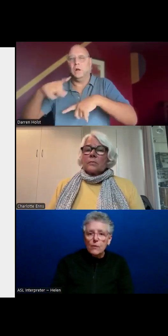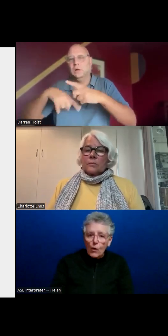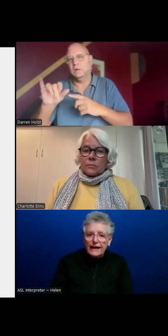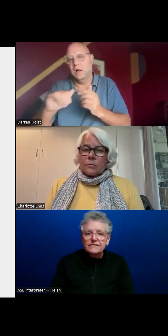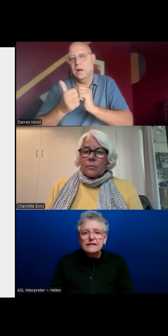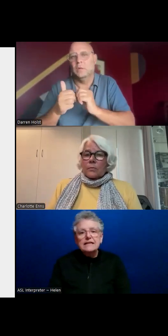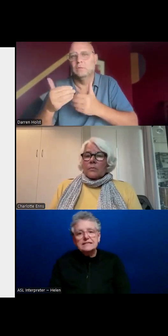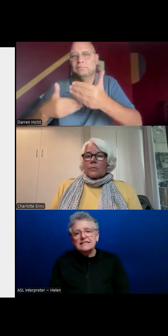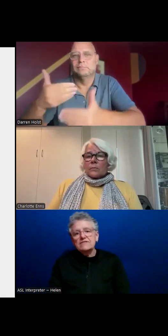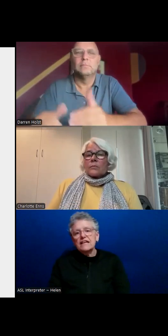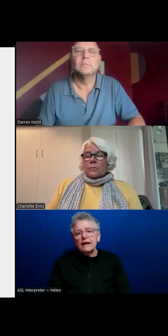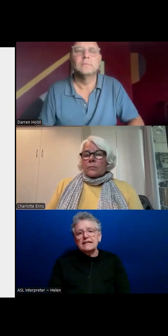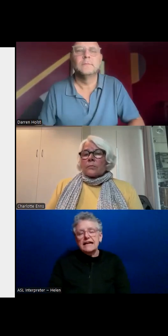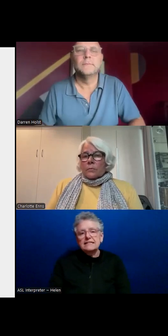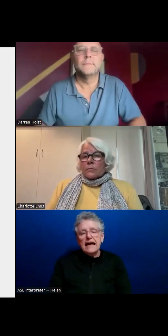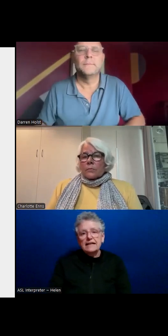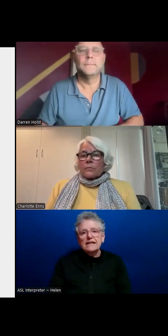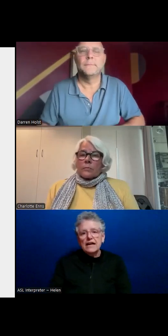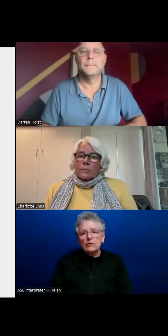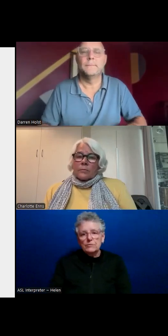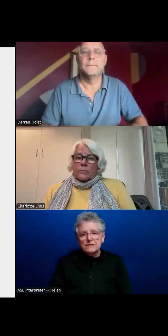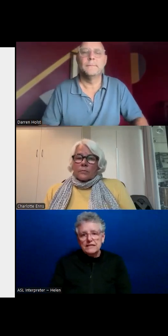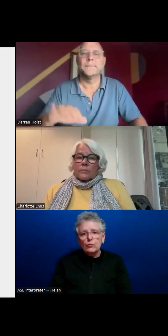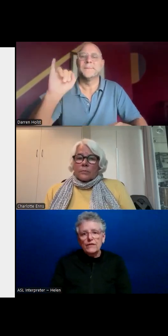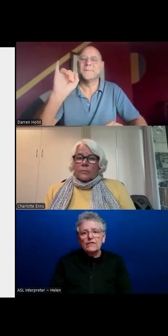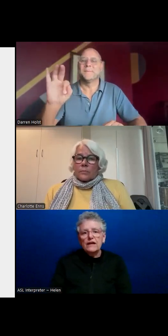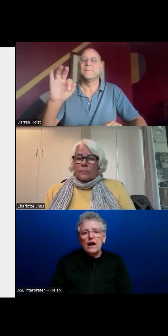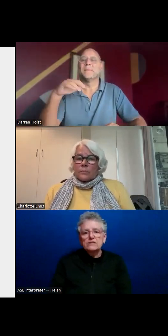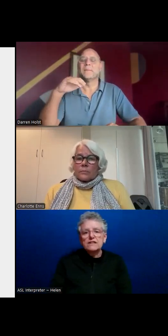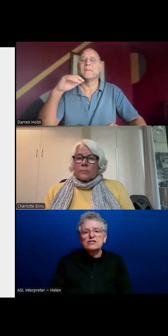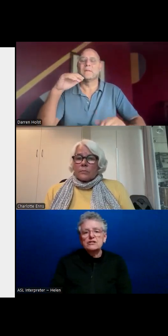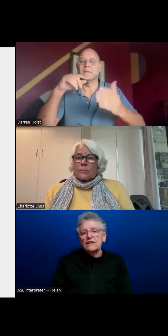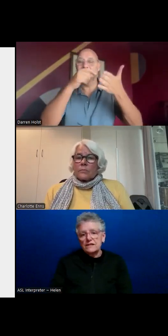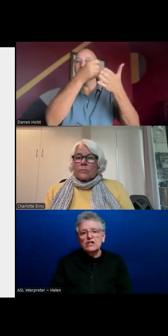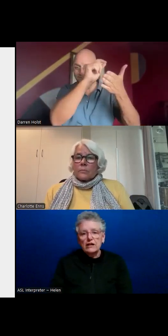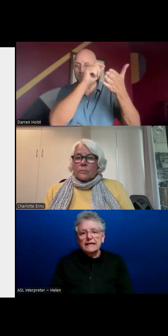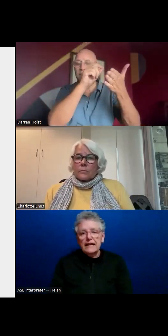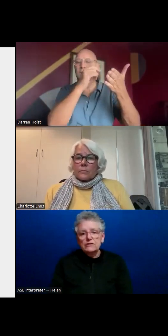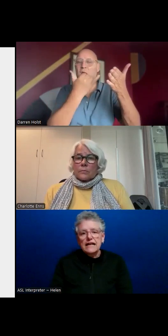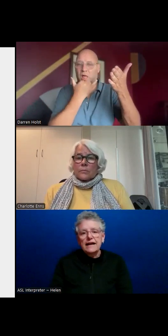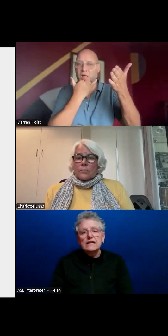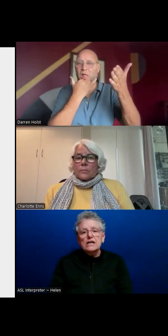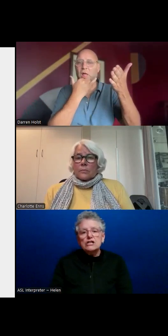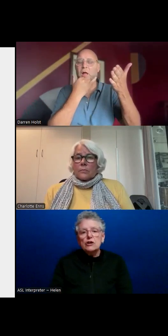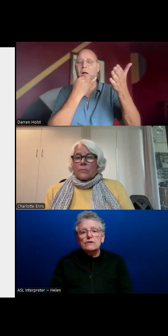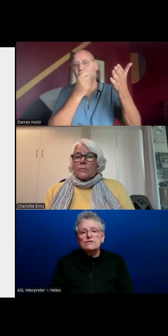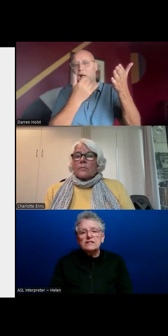the picture of the boy to see if they could recognize the sign. And that's how you would proceed with the cards that the child made errors on.